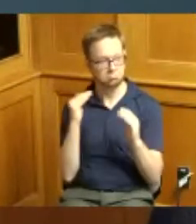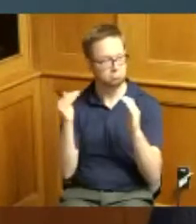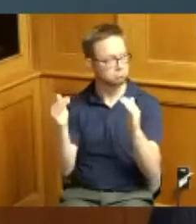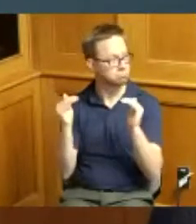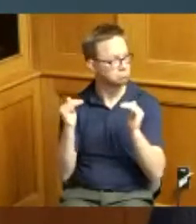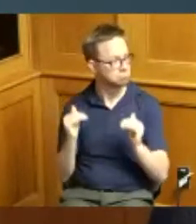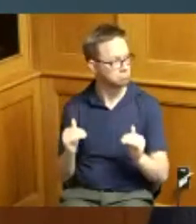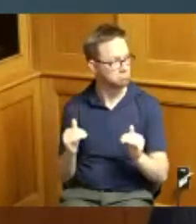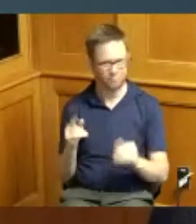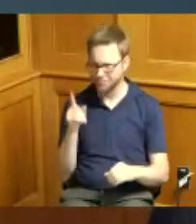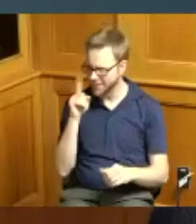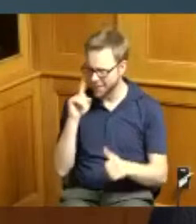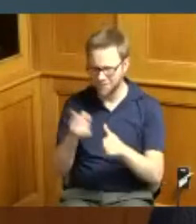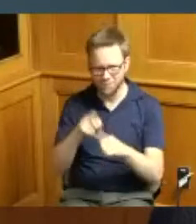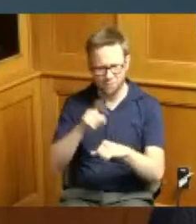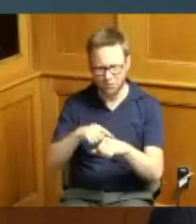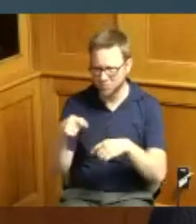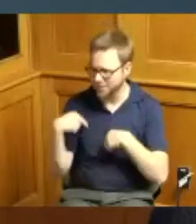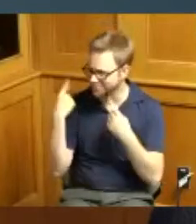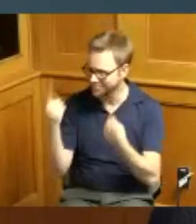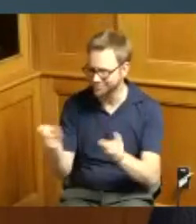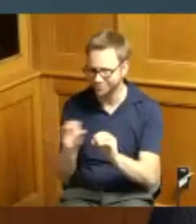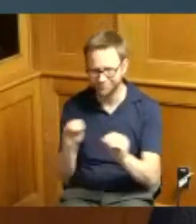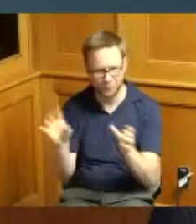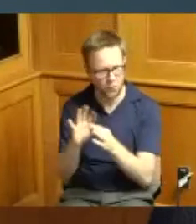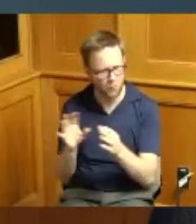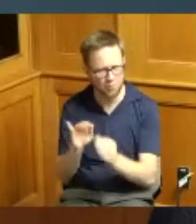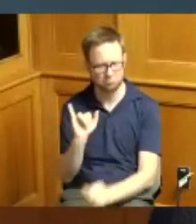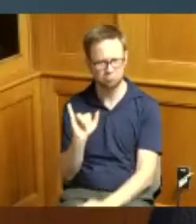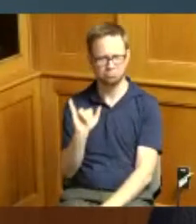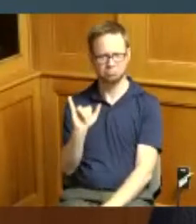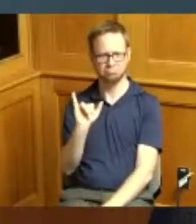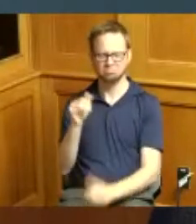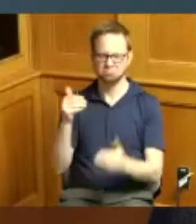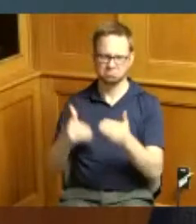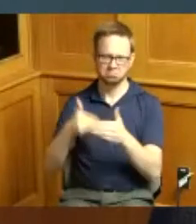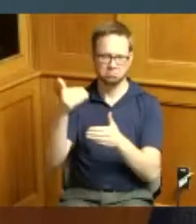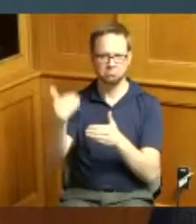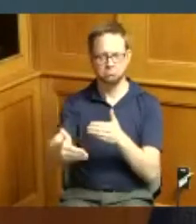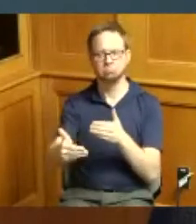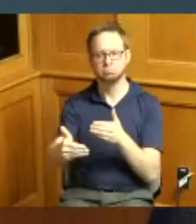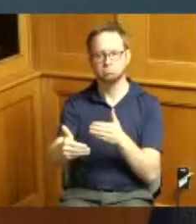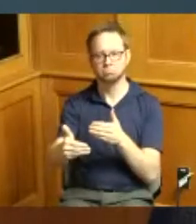the first time we haven't had any public comments I would move forward on comments and motions